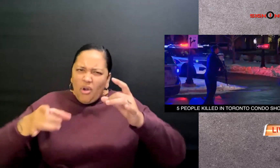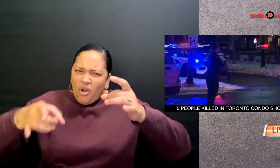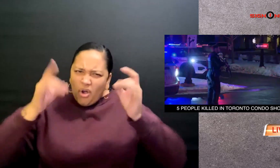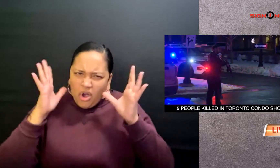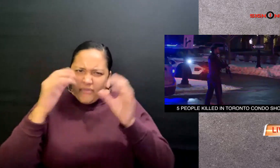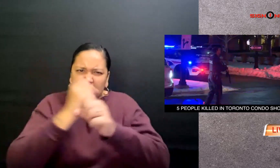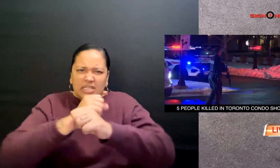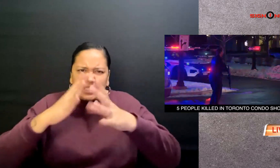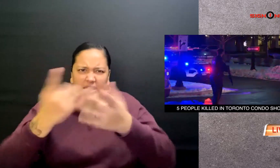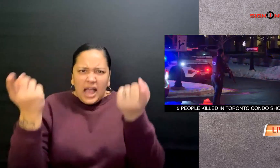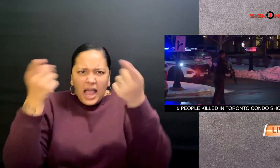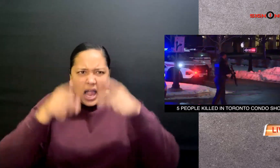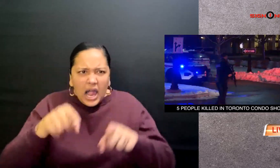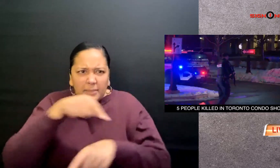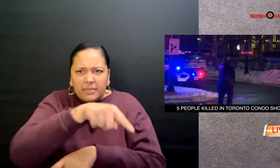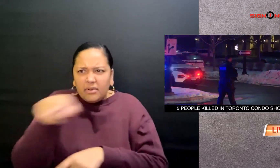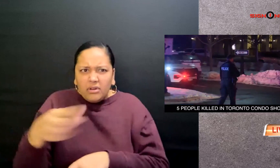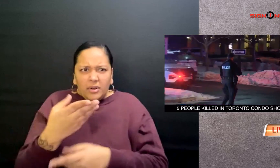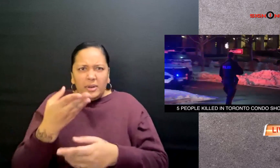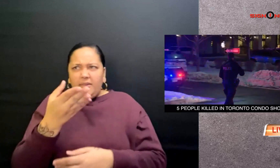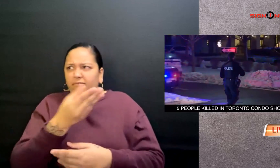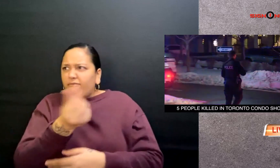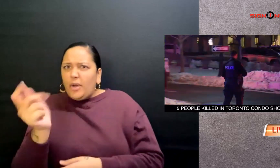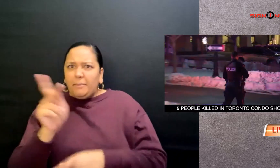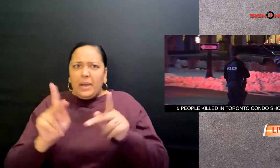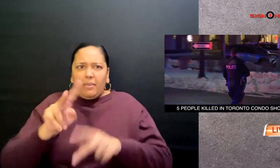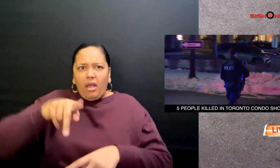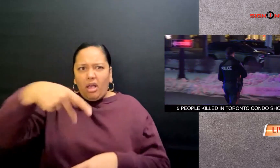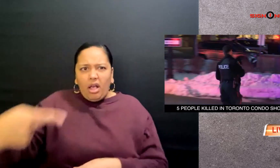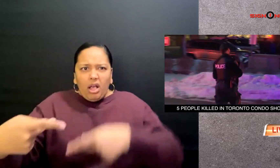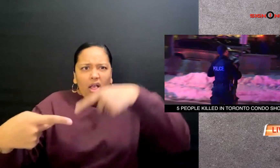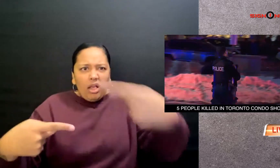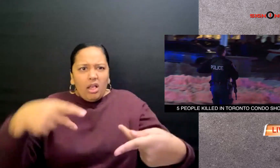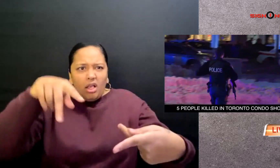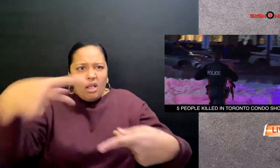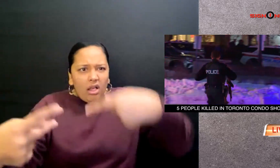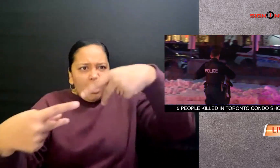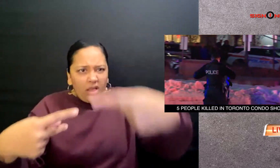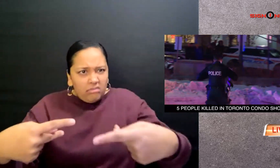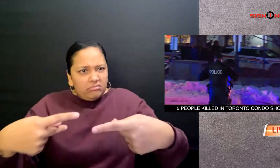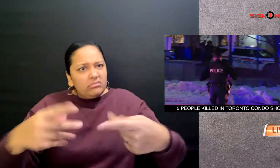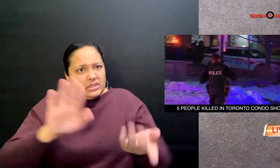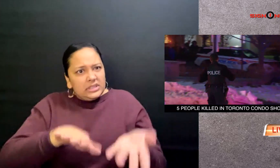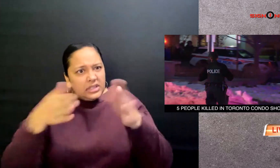police say when they arrived they found a horrendous scene where several people were dead